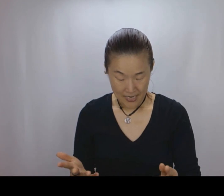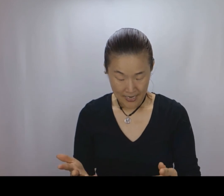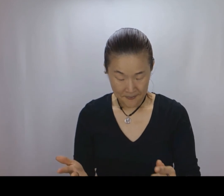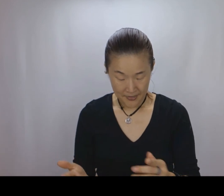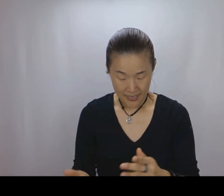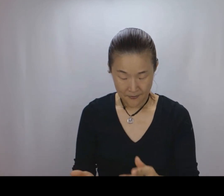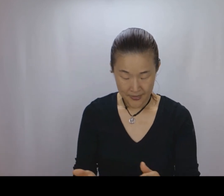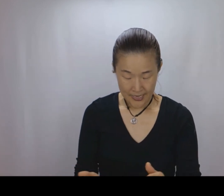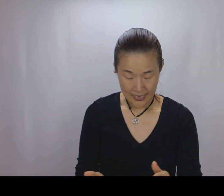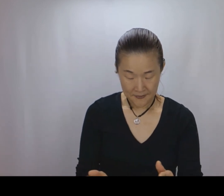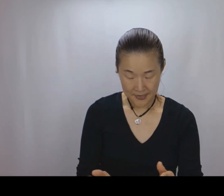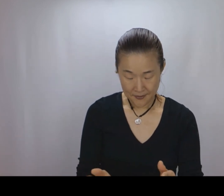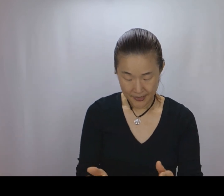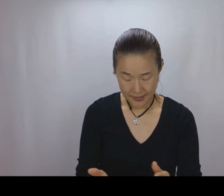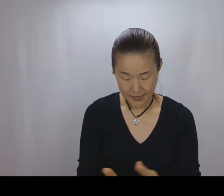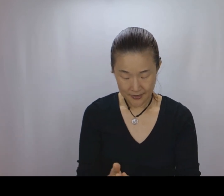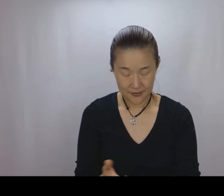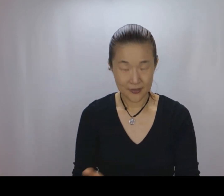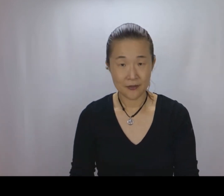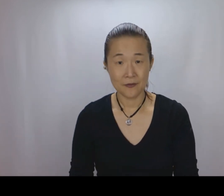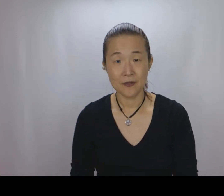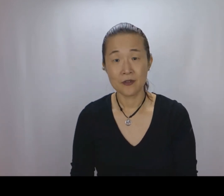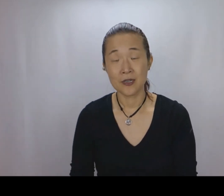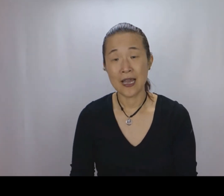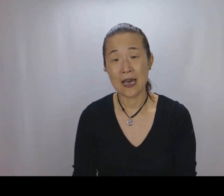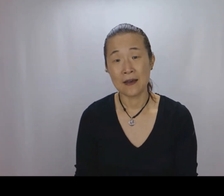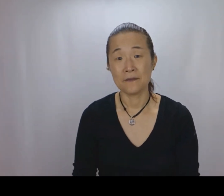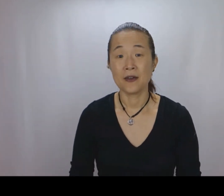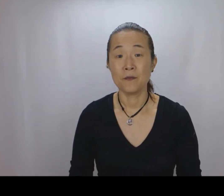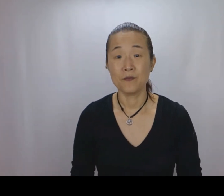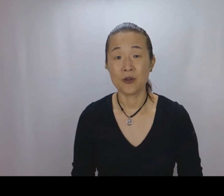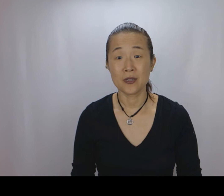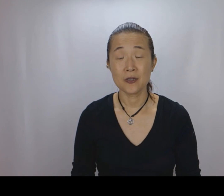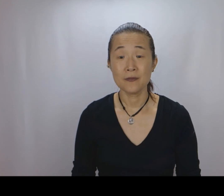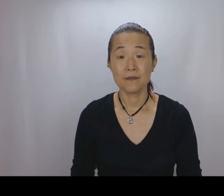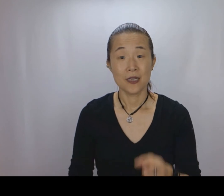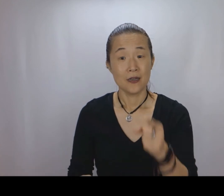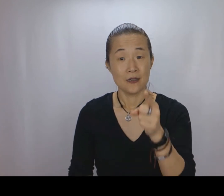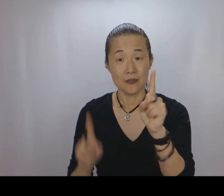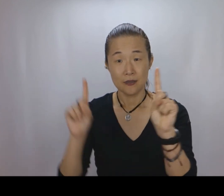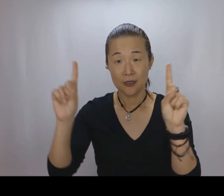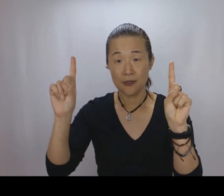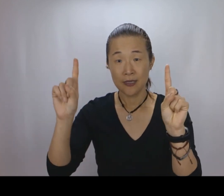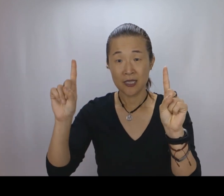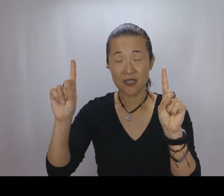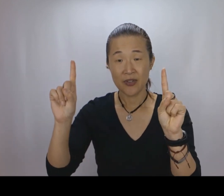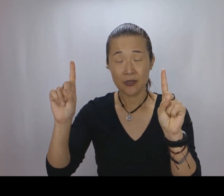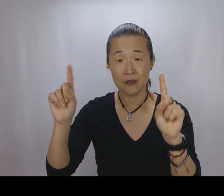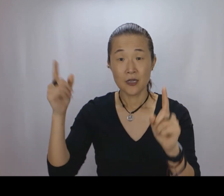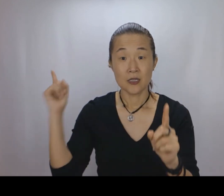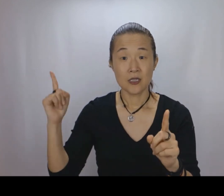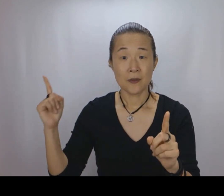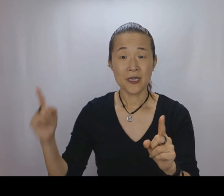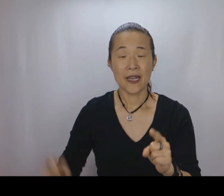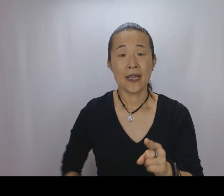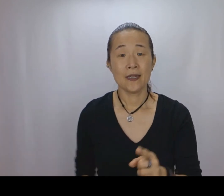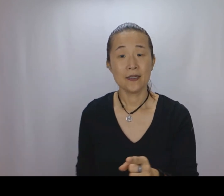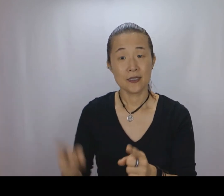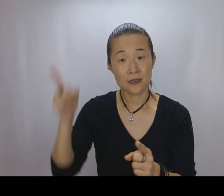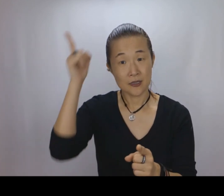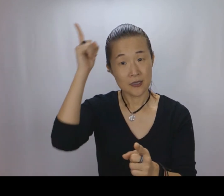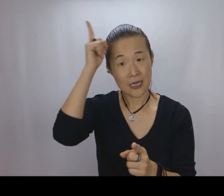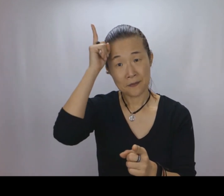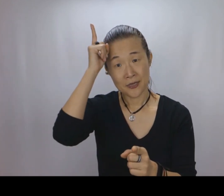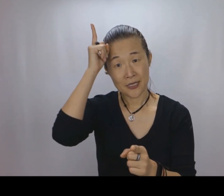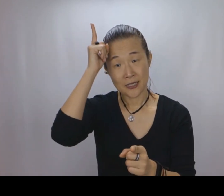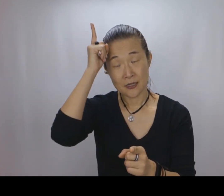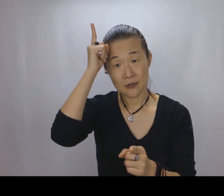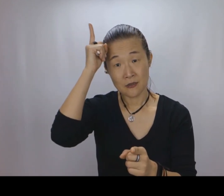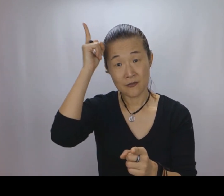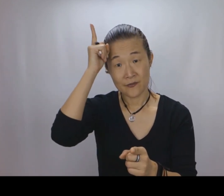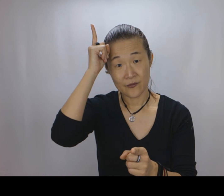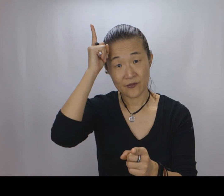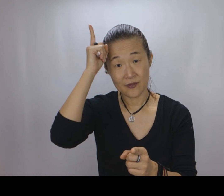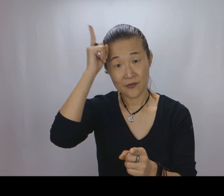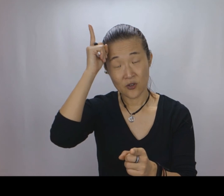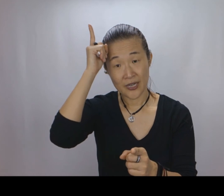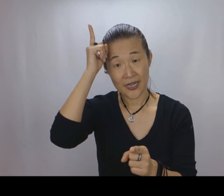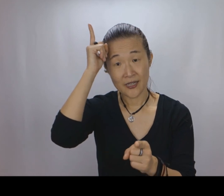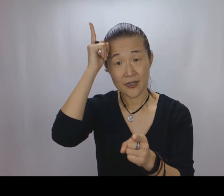After that we have siblings so you're going to have a brother two index finger dominant hand is going to tap next to the forehead,